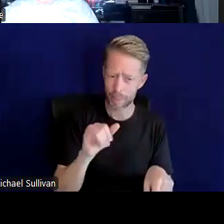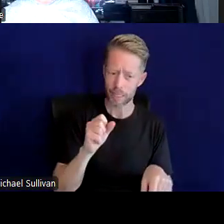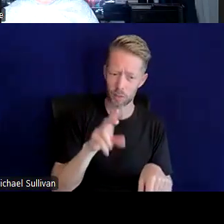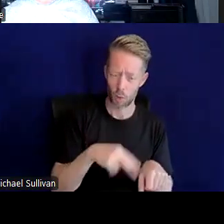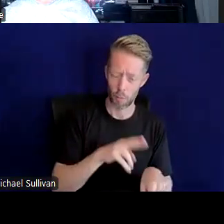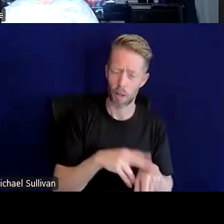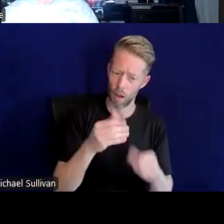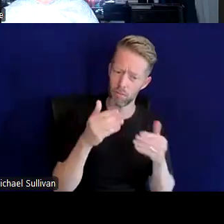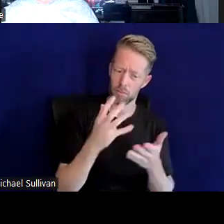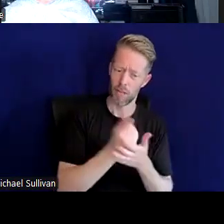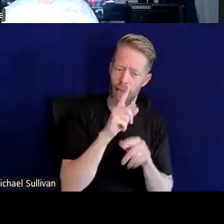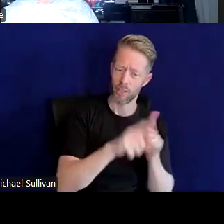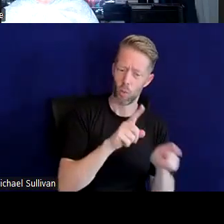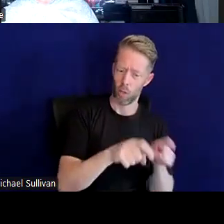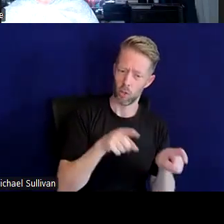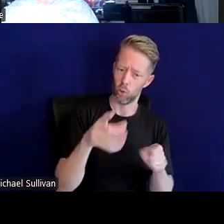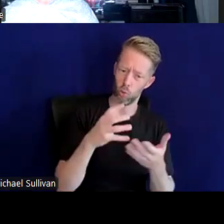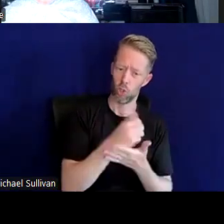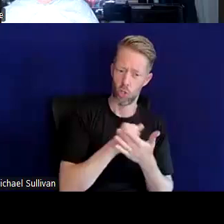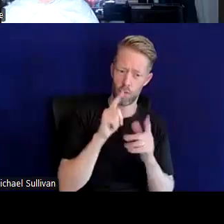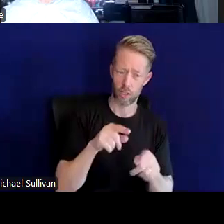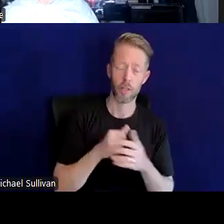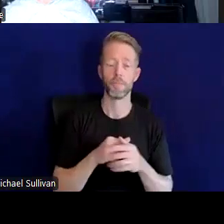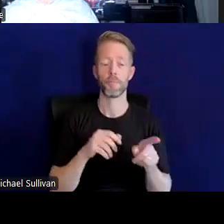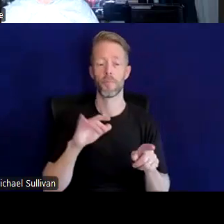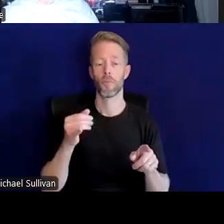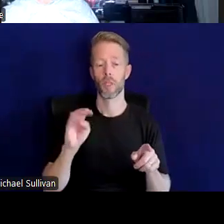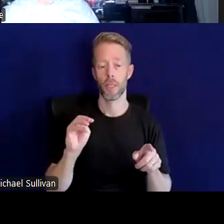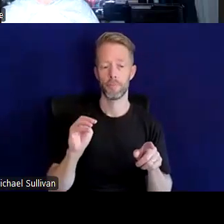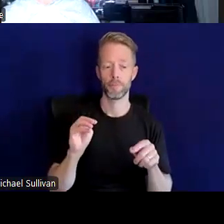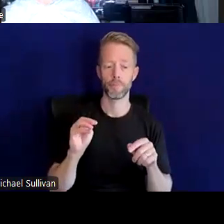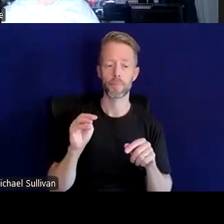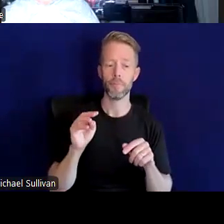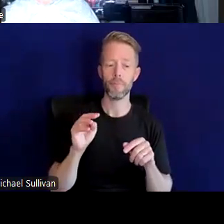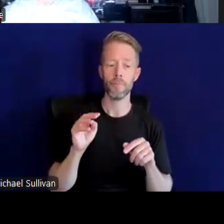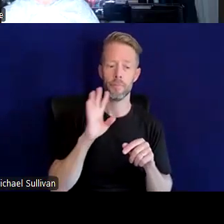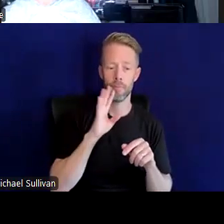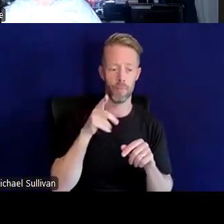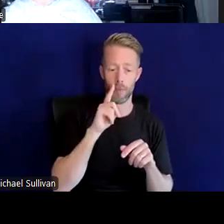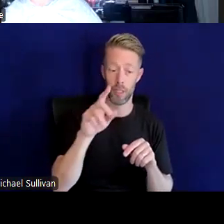and ask questions because you deserve answers. Jim: Jim Wice here. Sarah really covered everything in